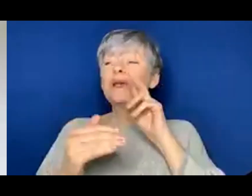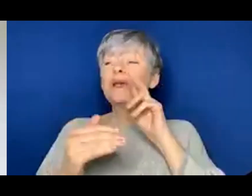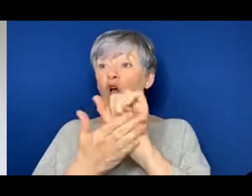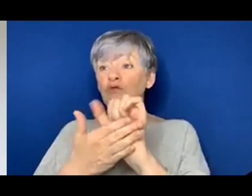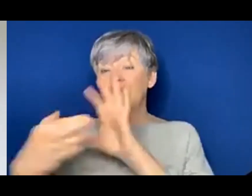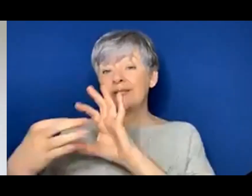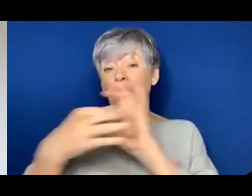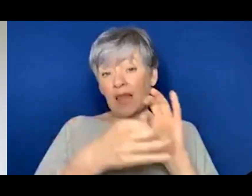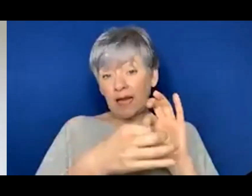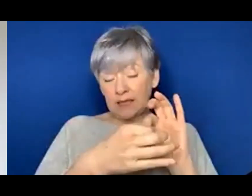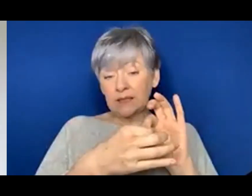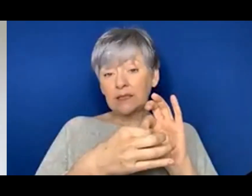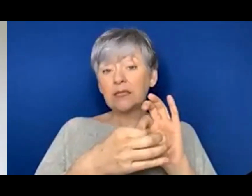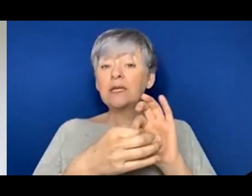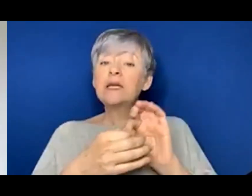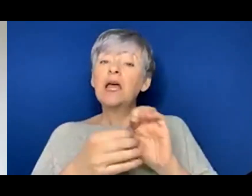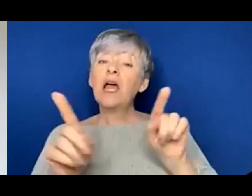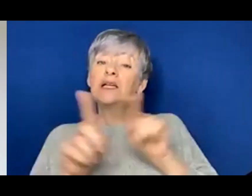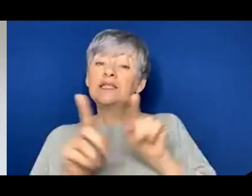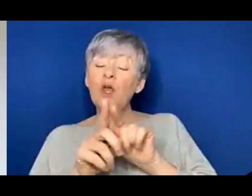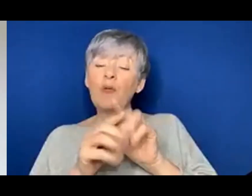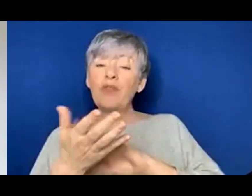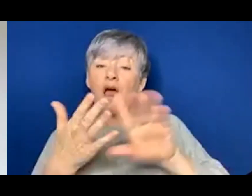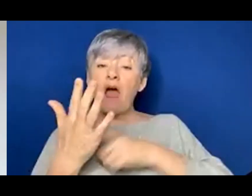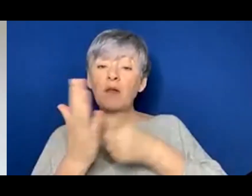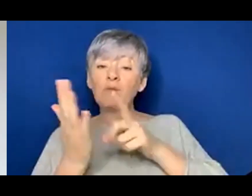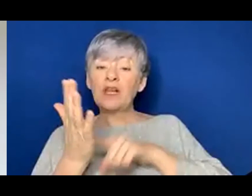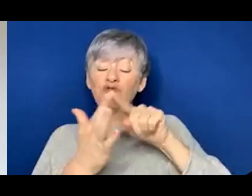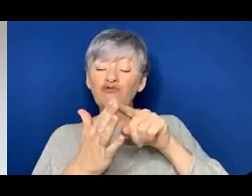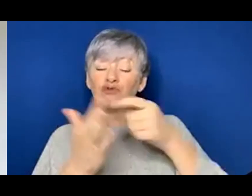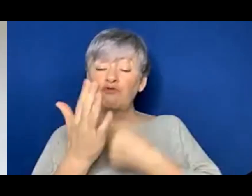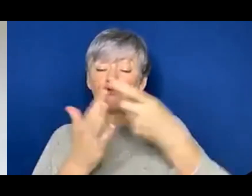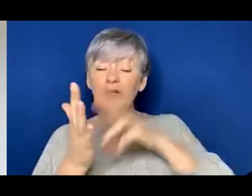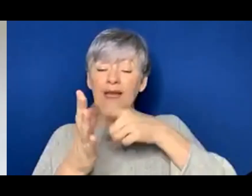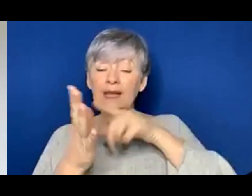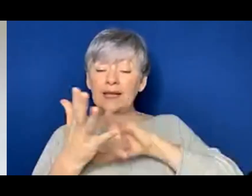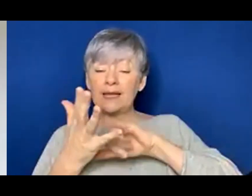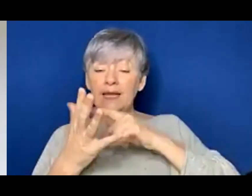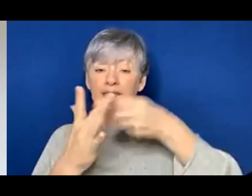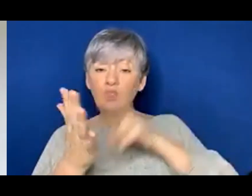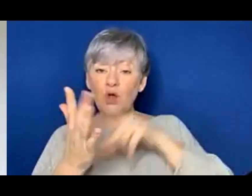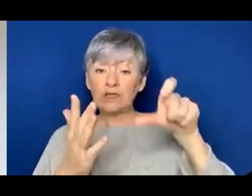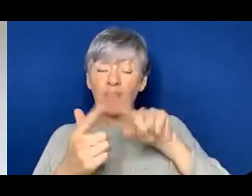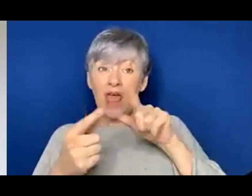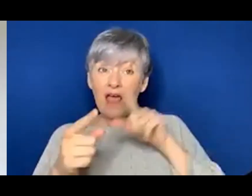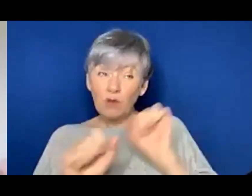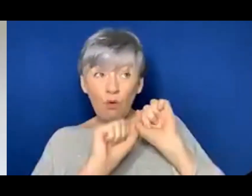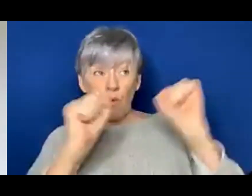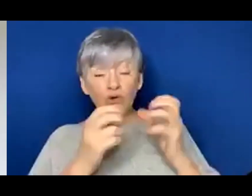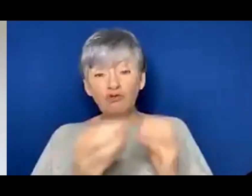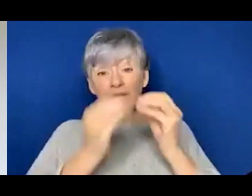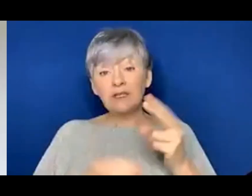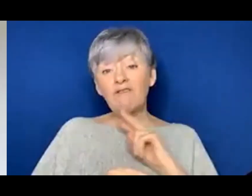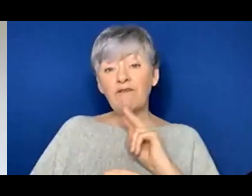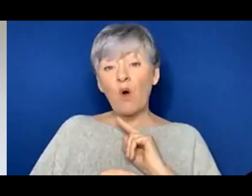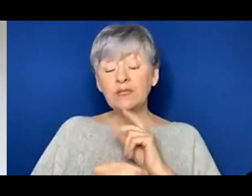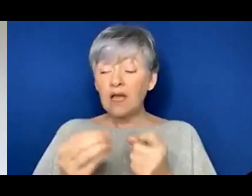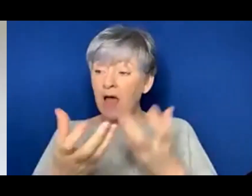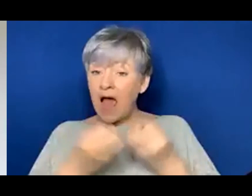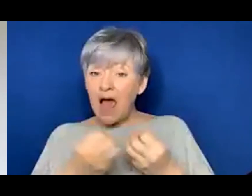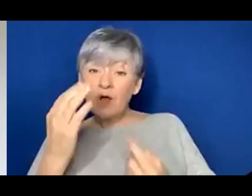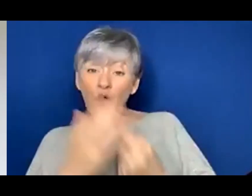like in Harlem Renaissance - all communities have a voice but need the opportunity to explore it.